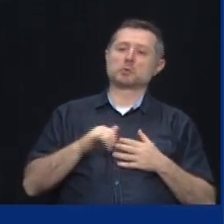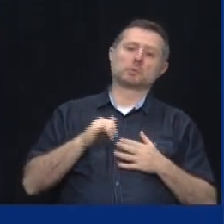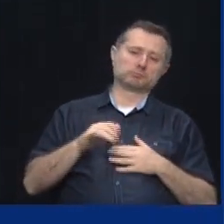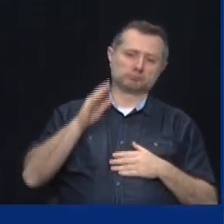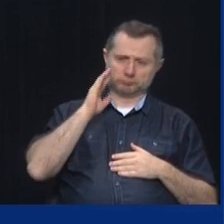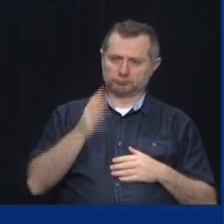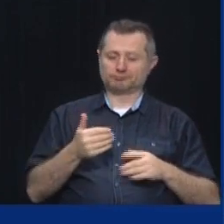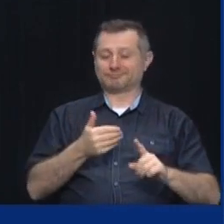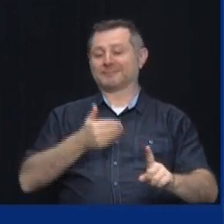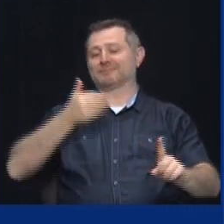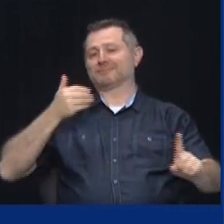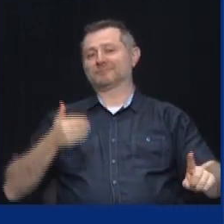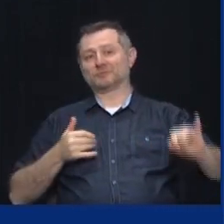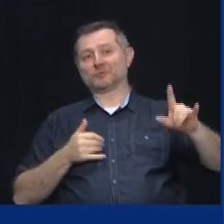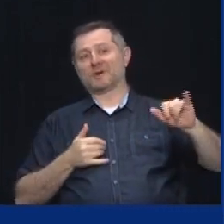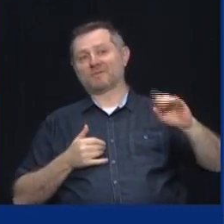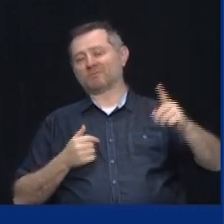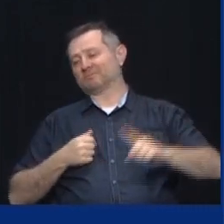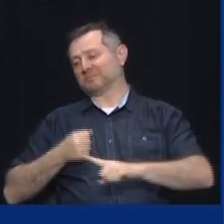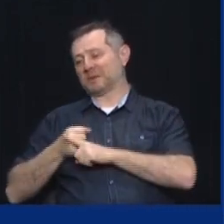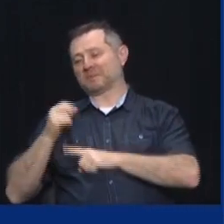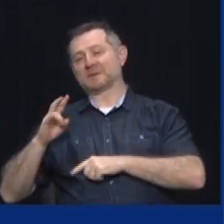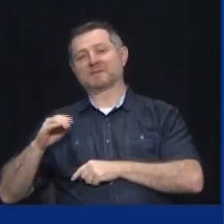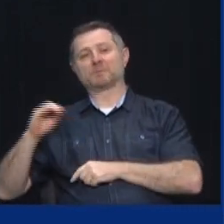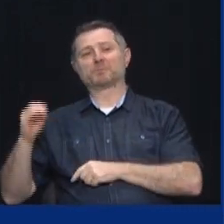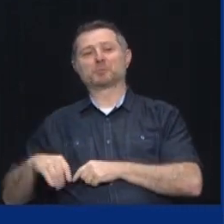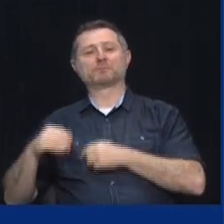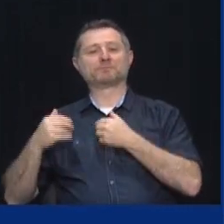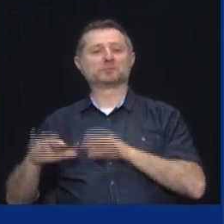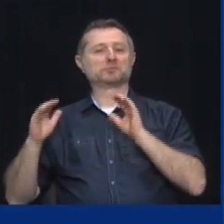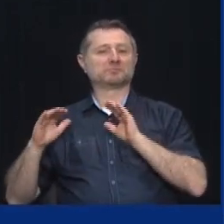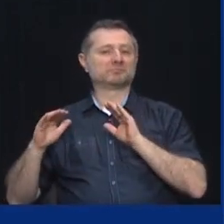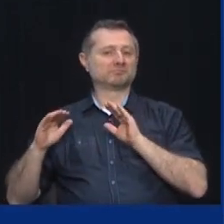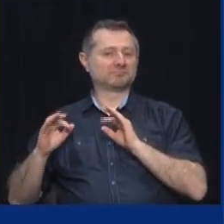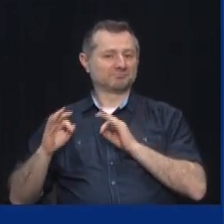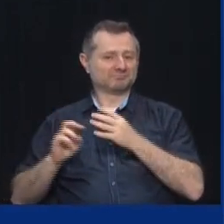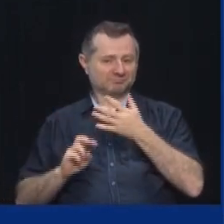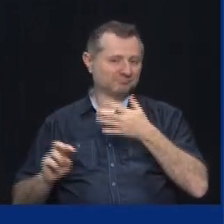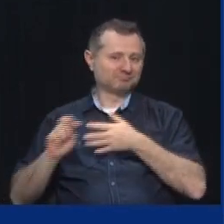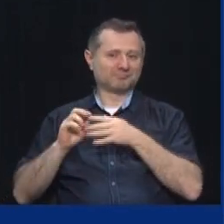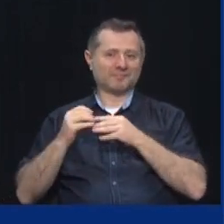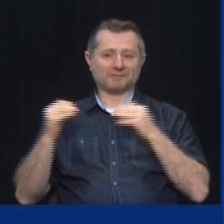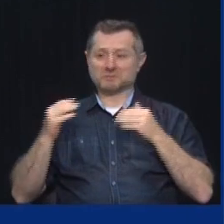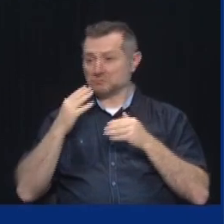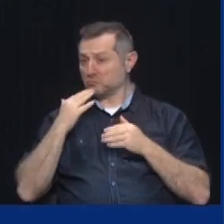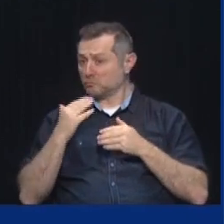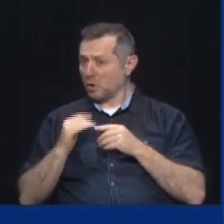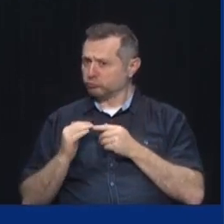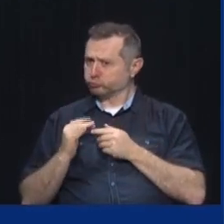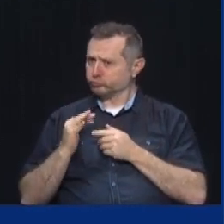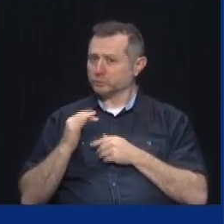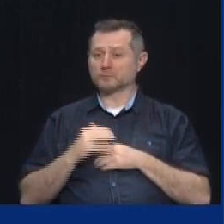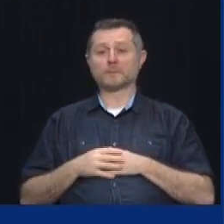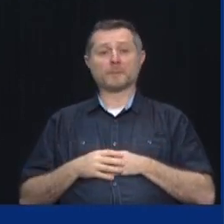THE PRESIDENT SET 70% BY FOURTH OF JULY AS AN OPTIMISTIC MILESTONE.